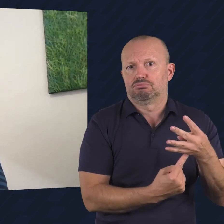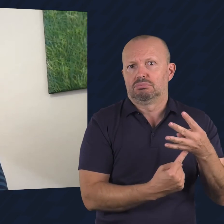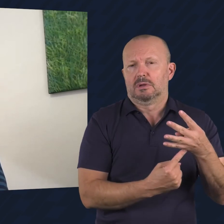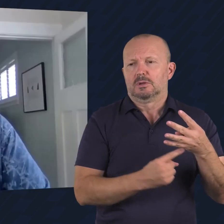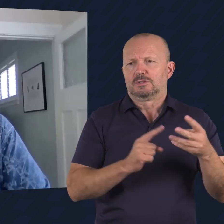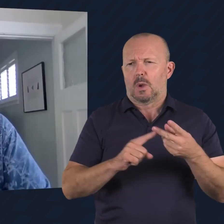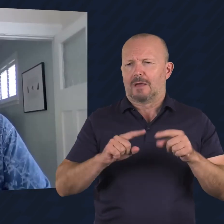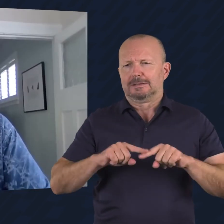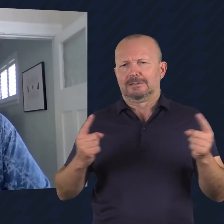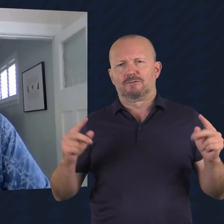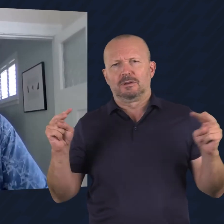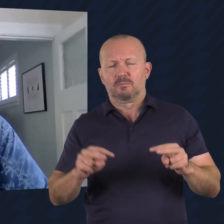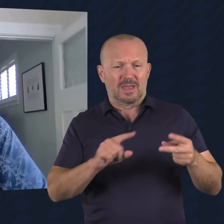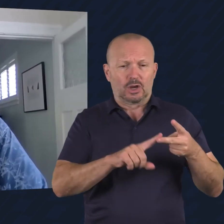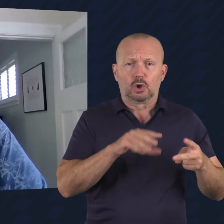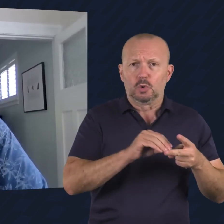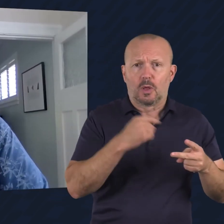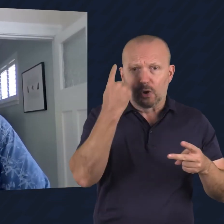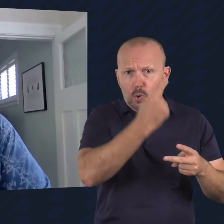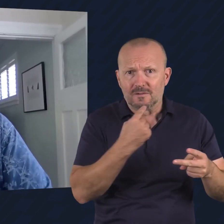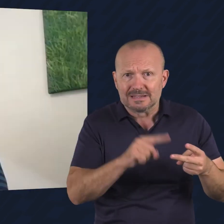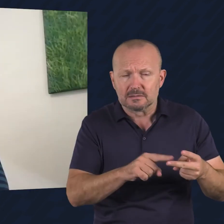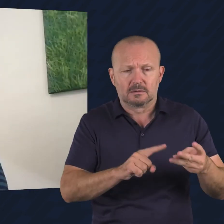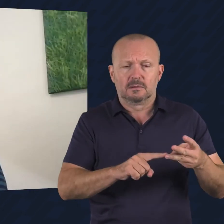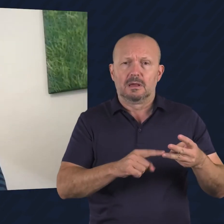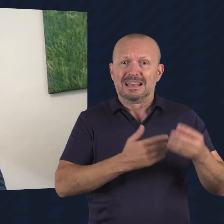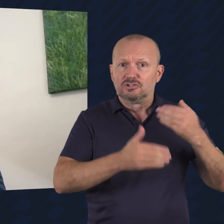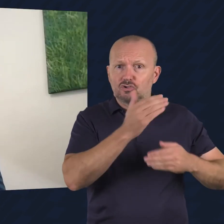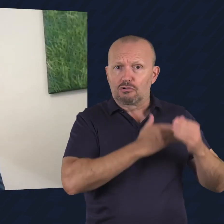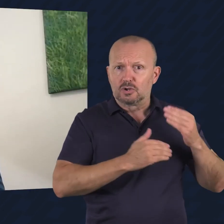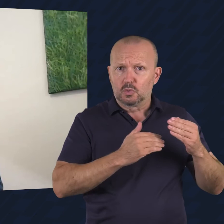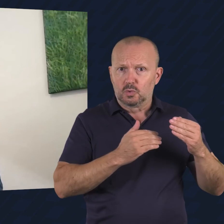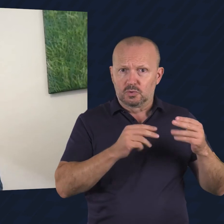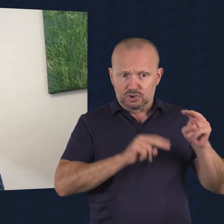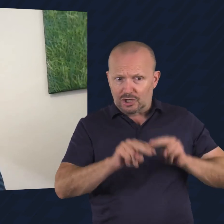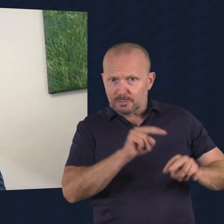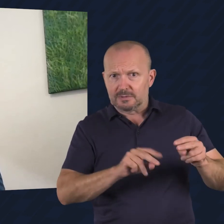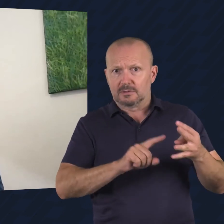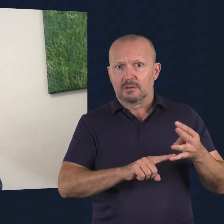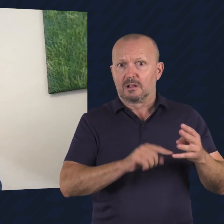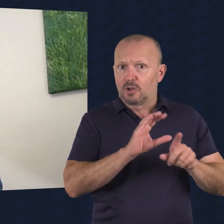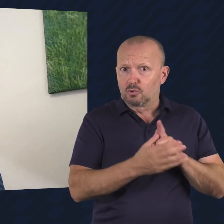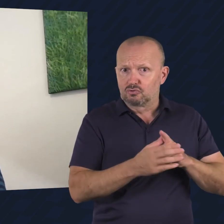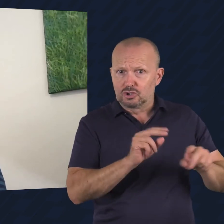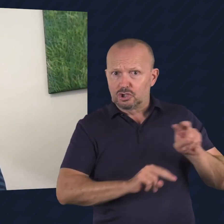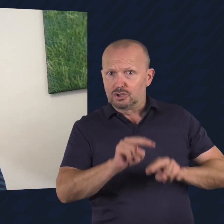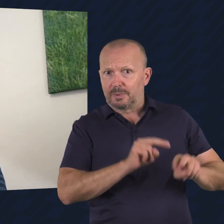A semantic problem there. Yes, there's an aesthetic judgement, there's a historical judgement, there's a cultural judgement.